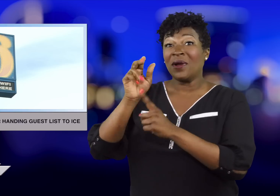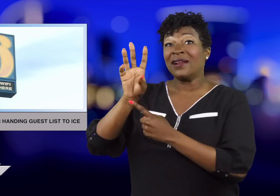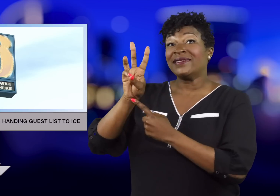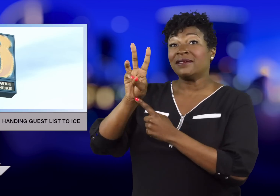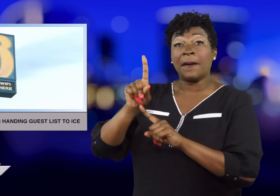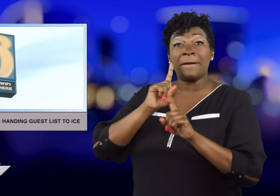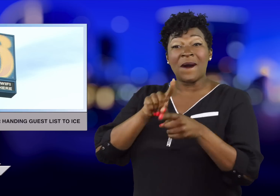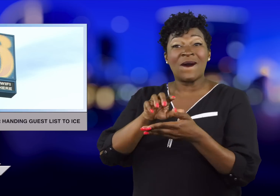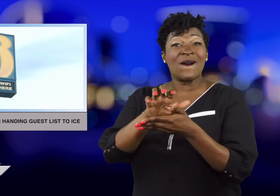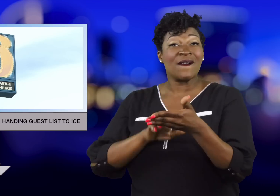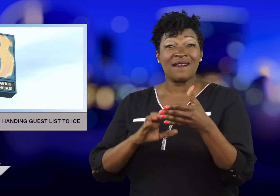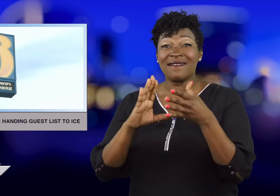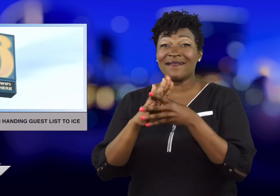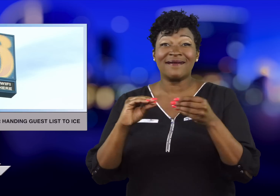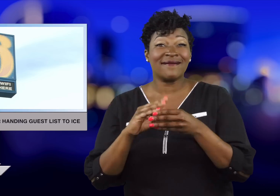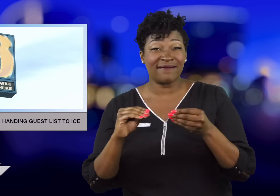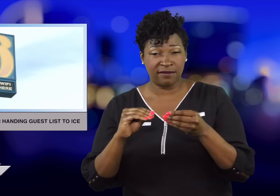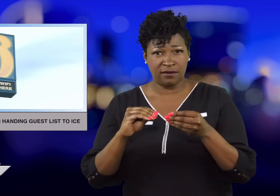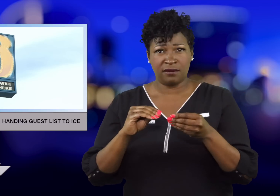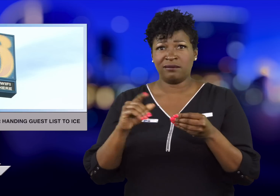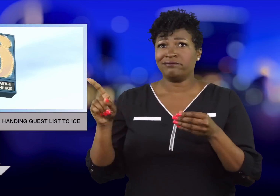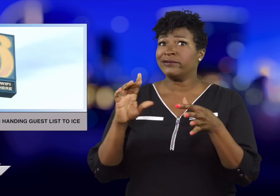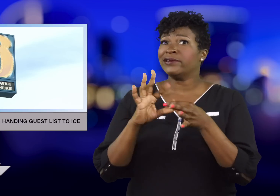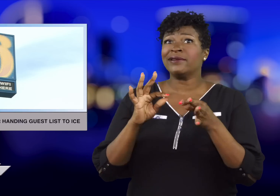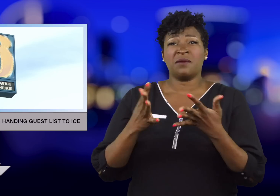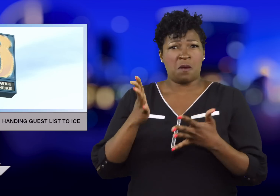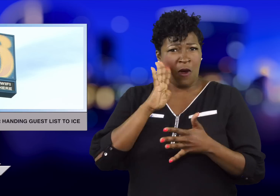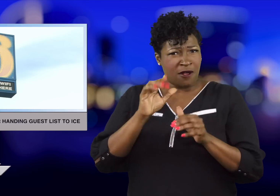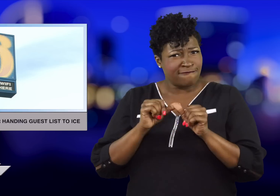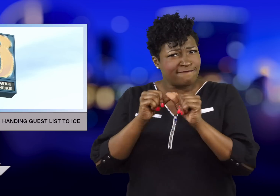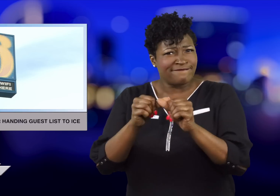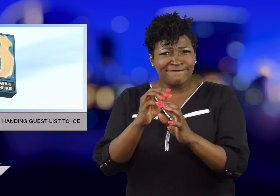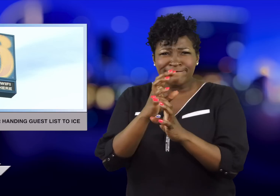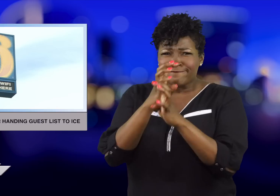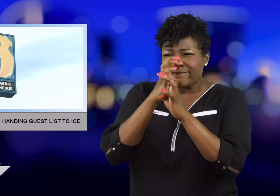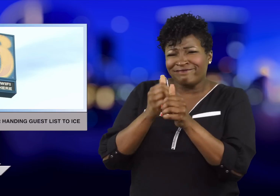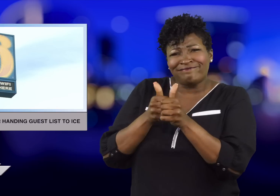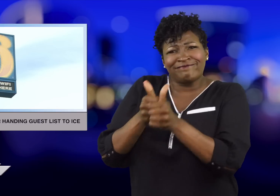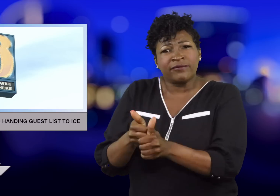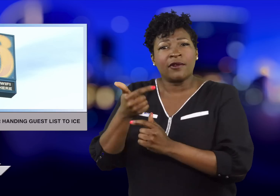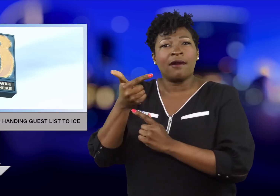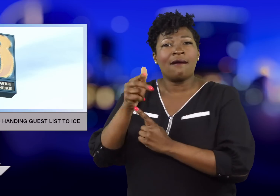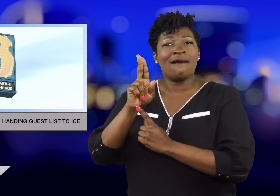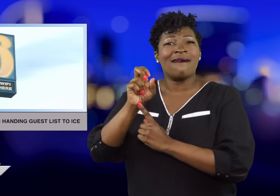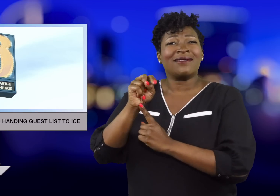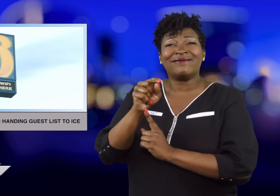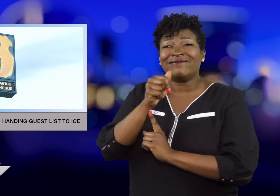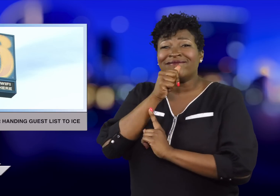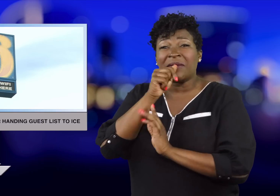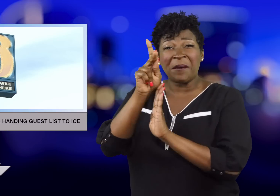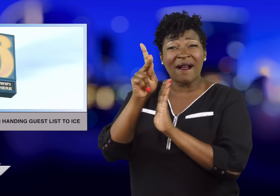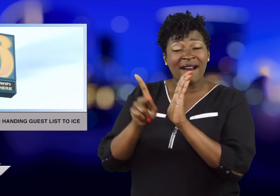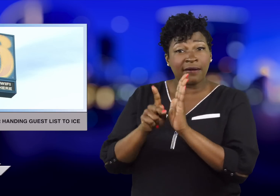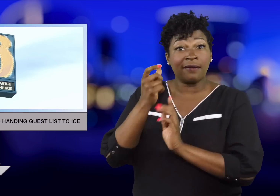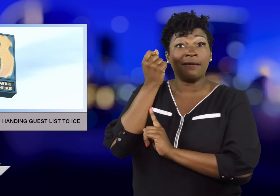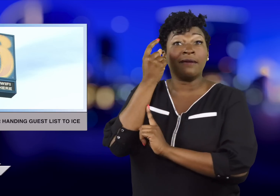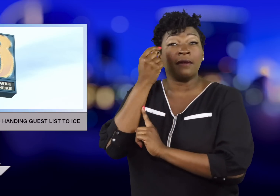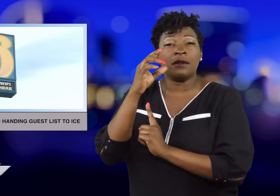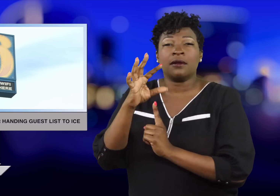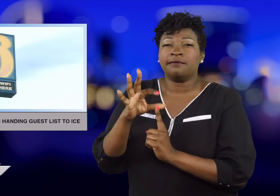In a statement, Motel 6 said it will continue to enforce its guest privacy policy except